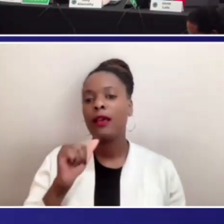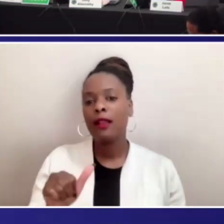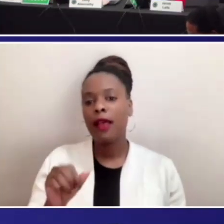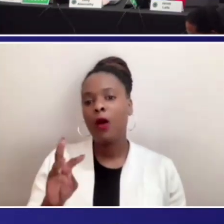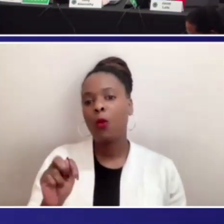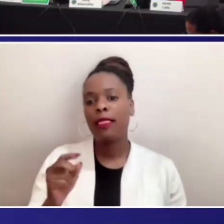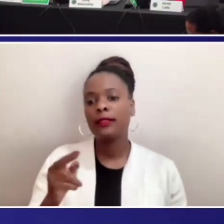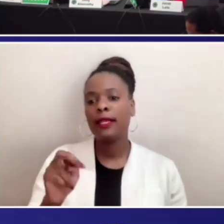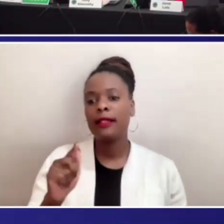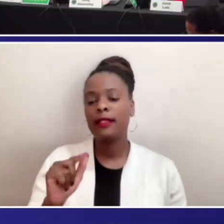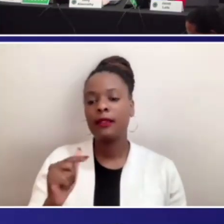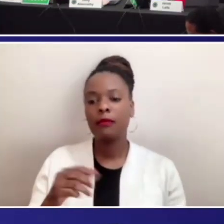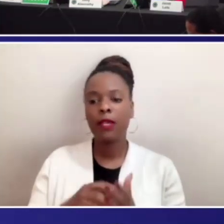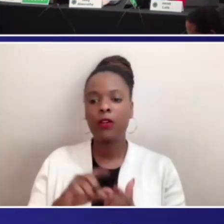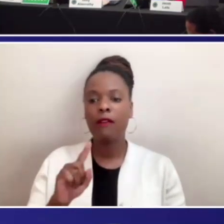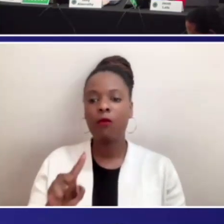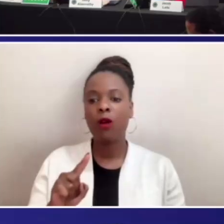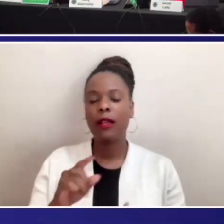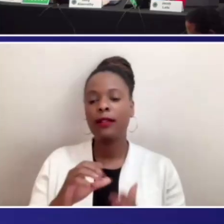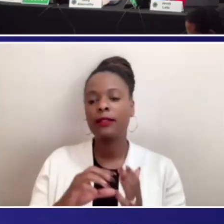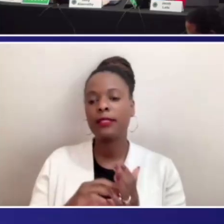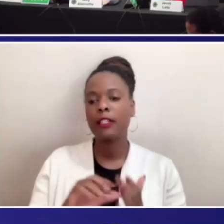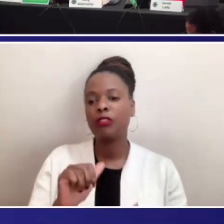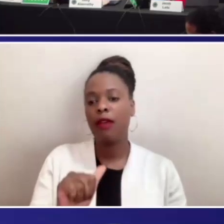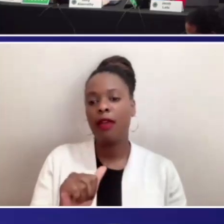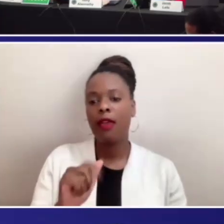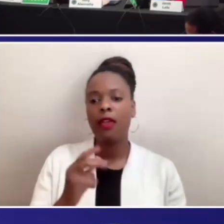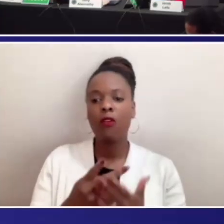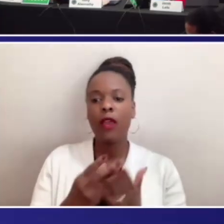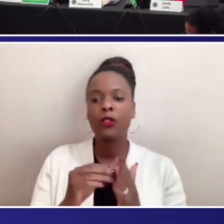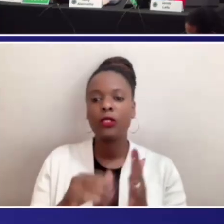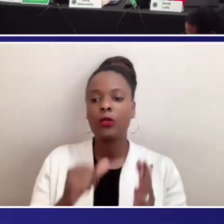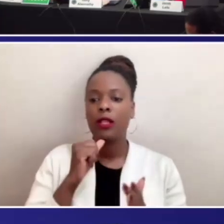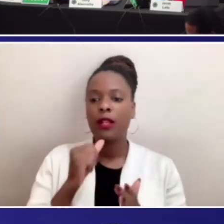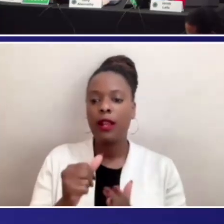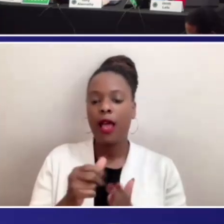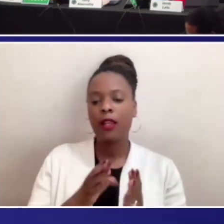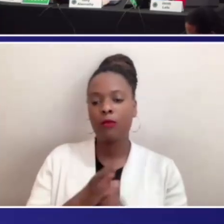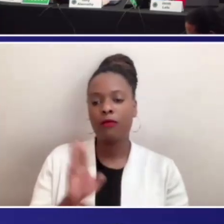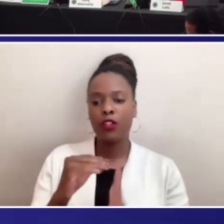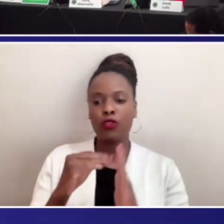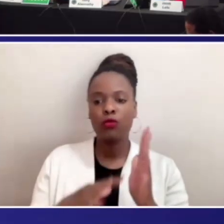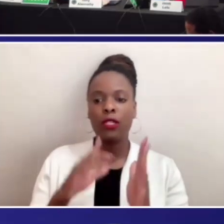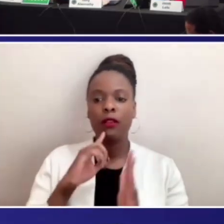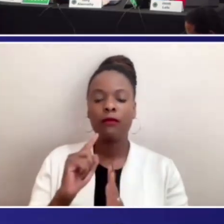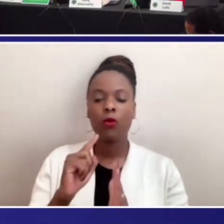professional student for a period of enrollment beginning on or after July 1, 2026, may borrow up to $20,500 for an